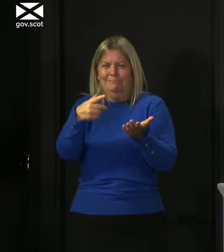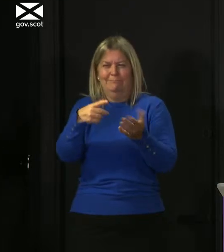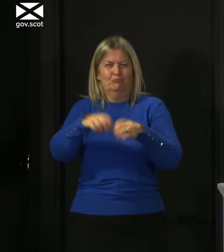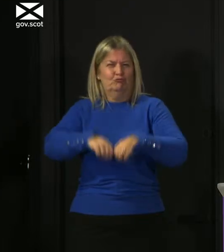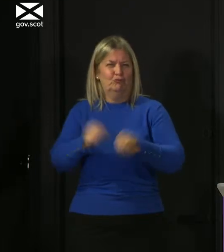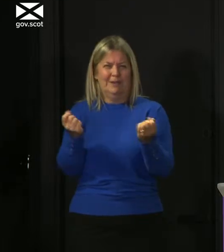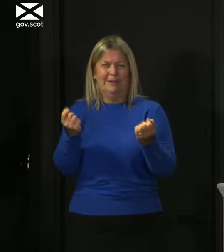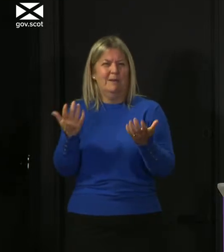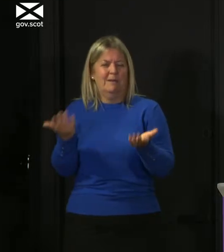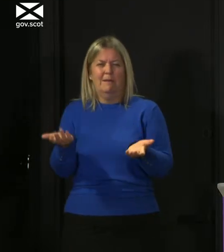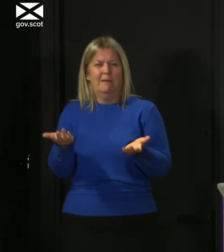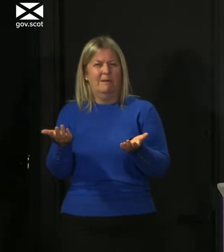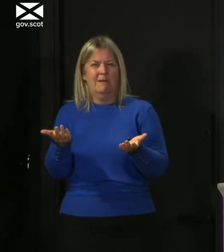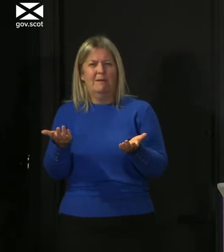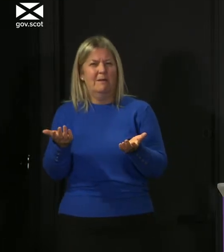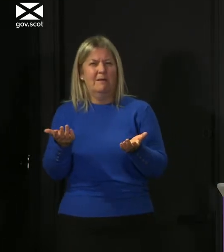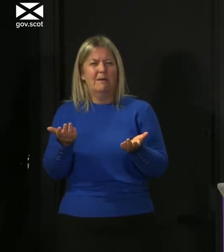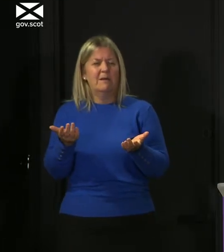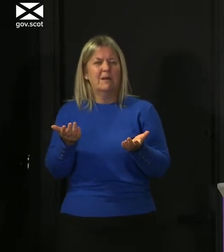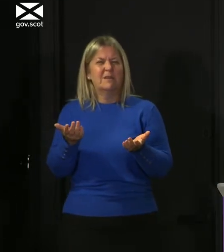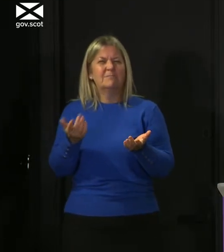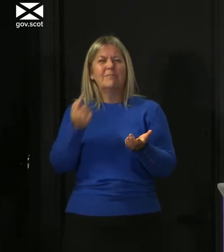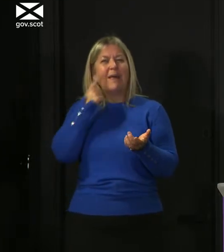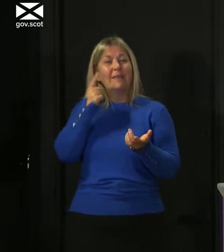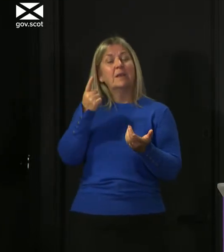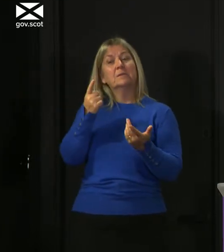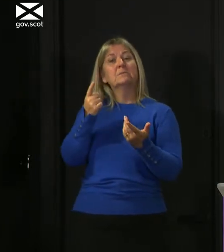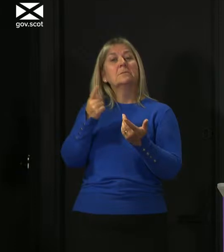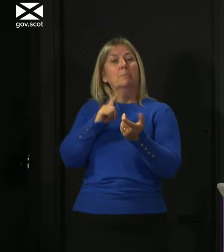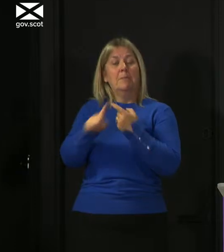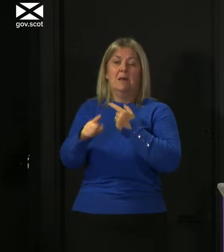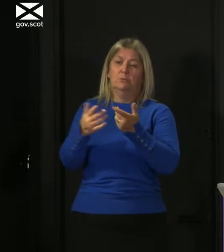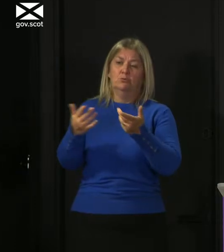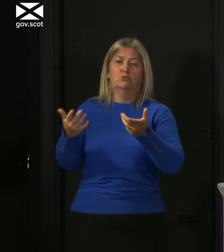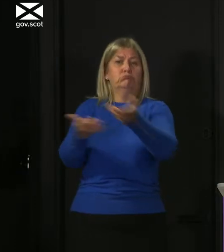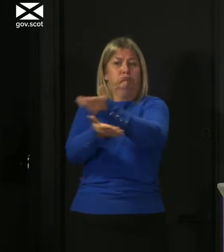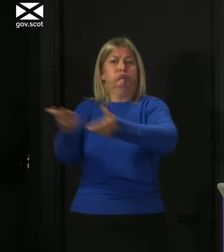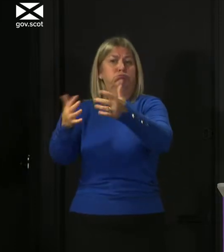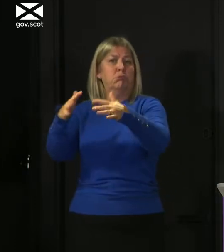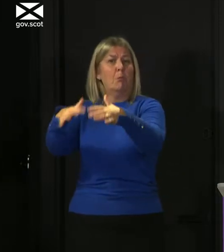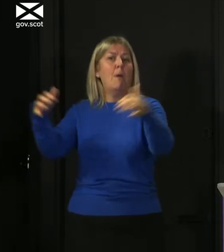that does give parliament some input into that decision which I would certainly be